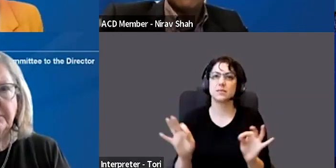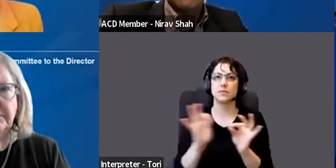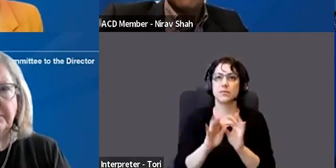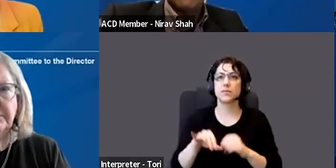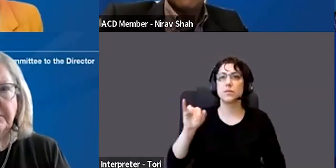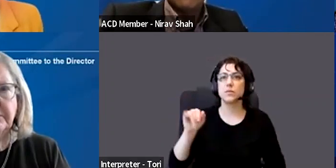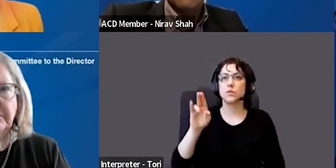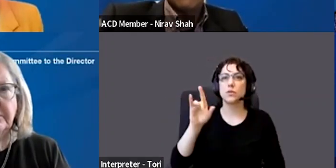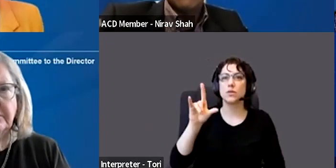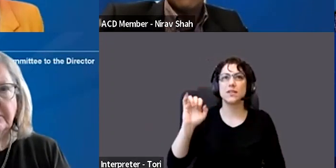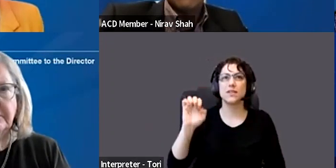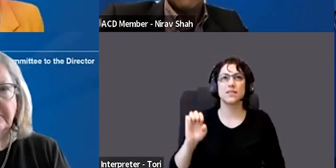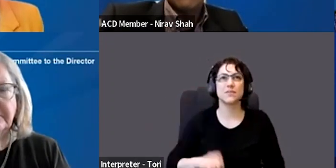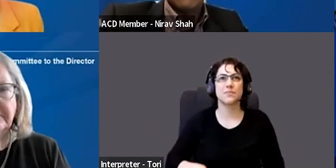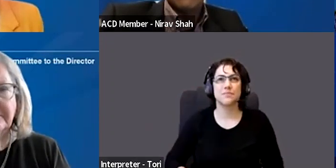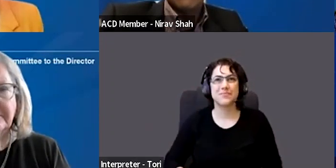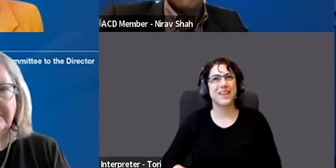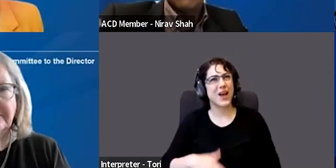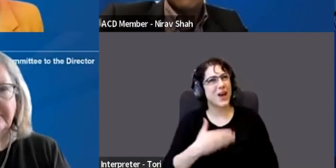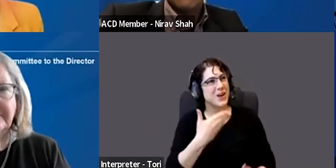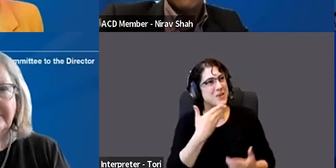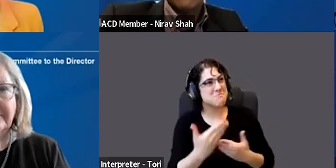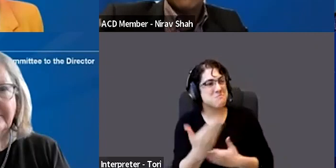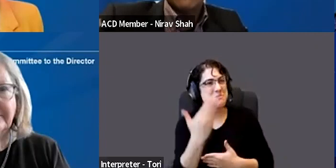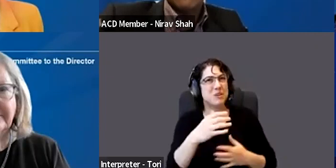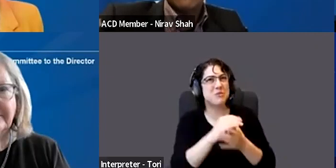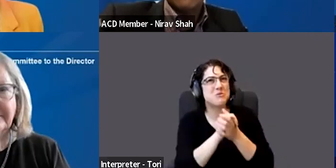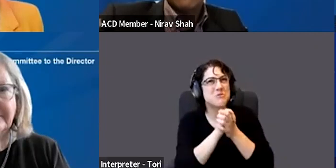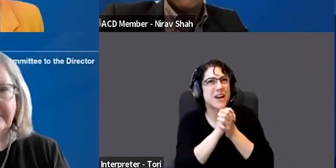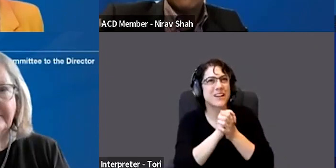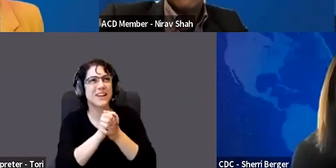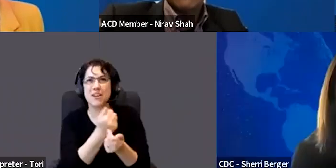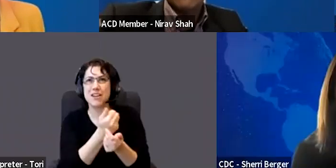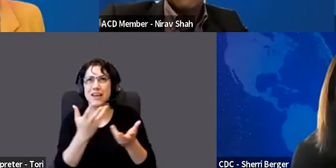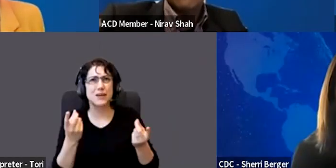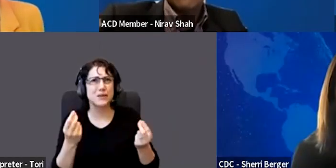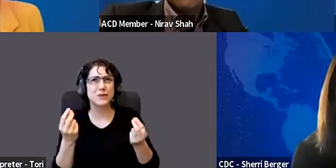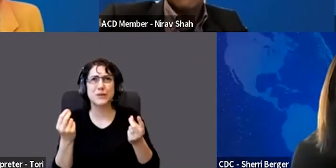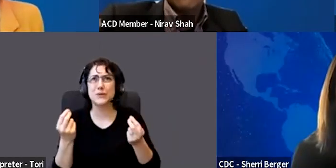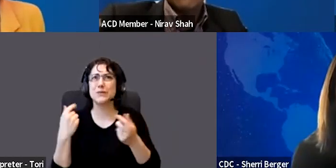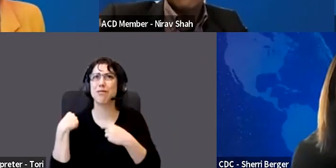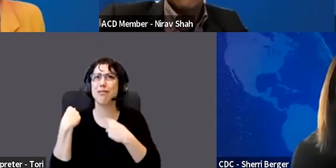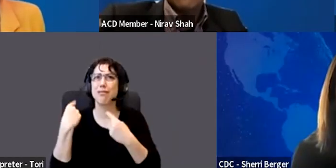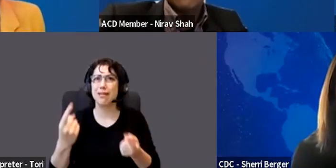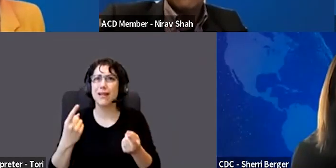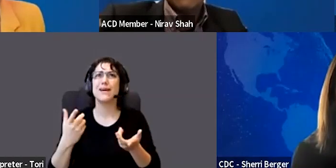Morning, Dr. Walensky. Congratulations on all that you've gotten done, even in the midst of the pandemic. I think what you outlined is a lot of ,